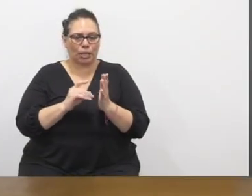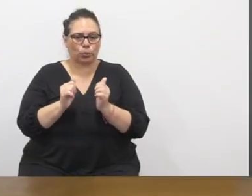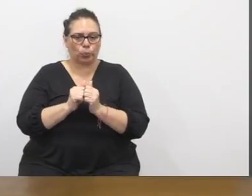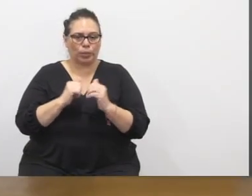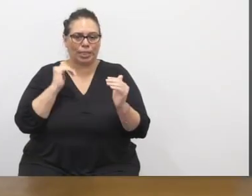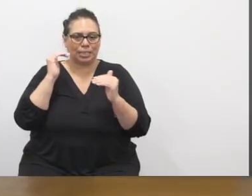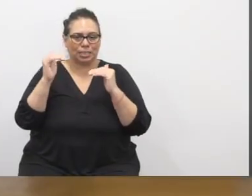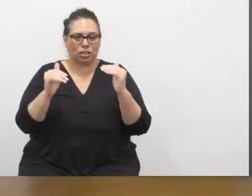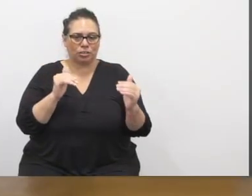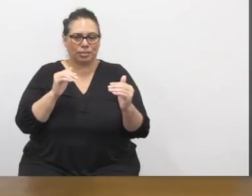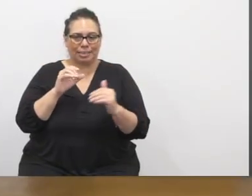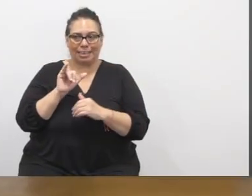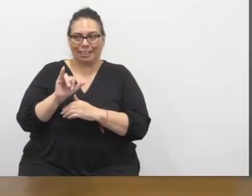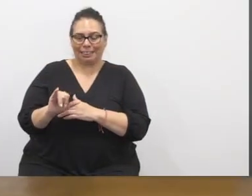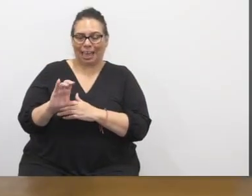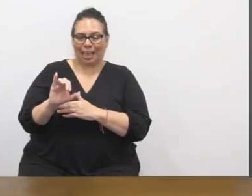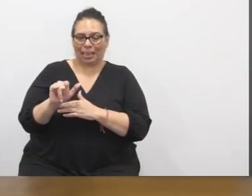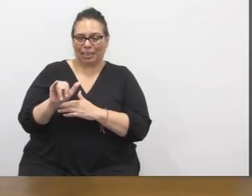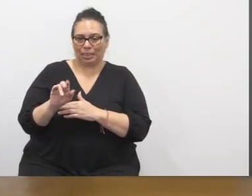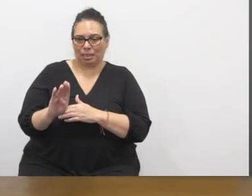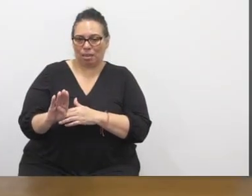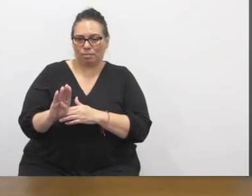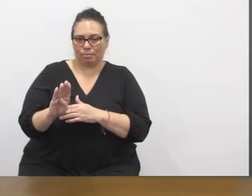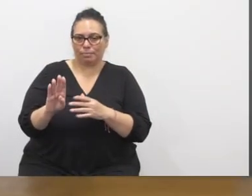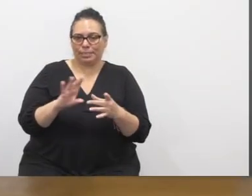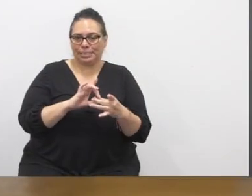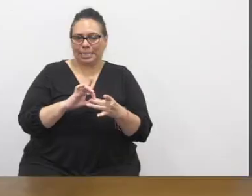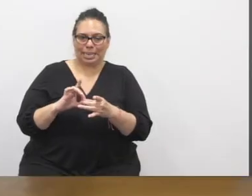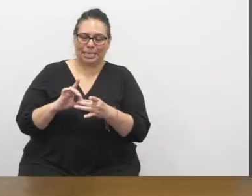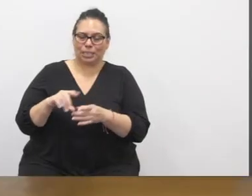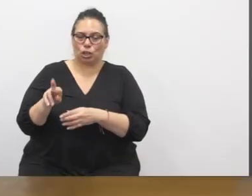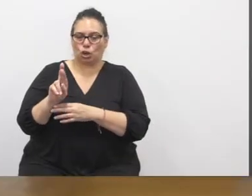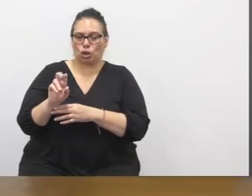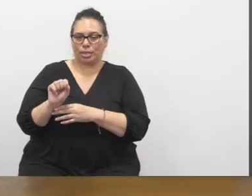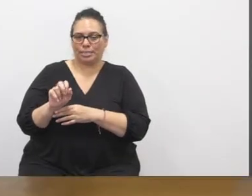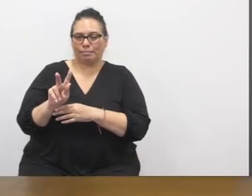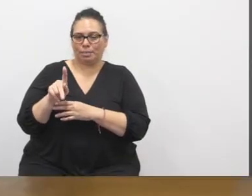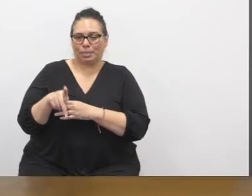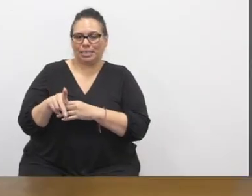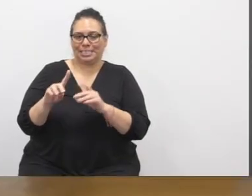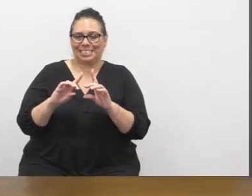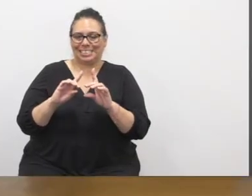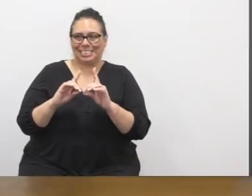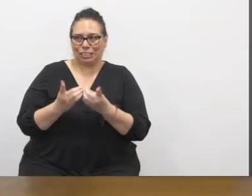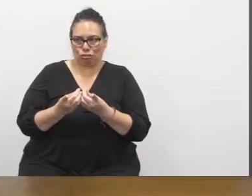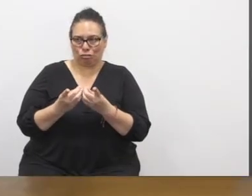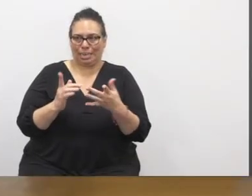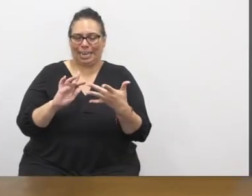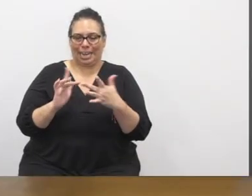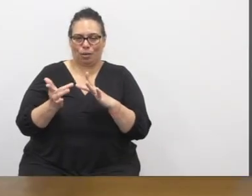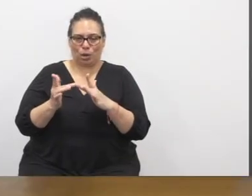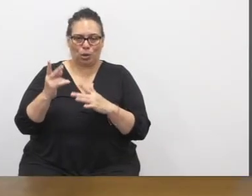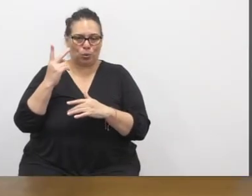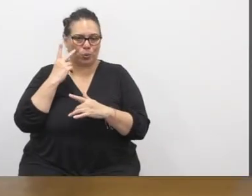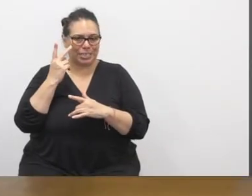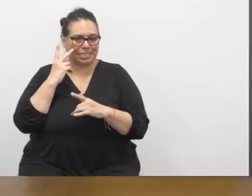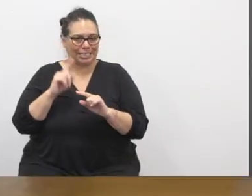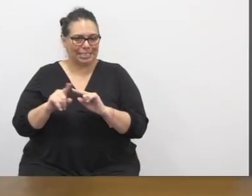And then that club is connected to the RSVP district network. So we're seeing lots of different ways that